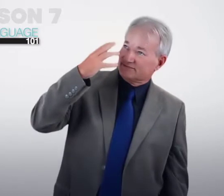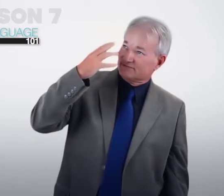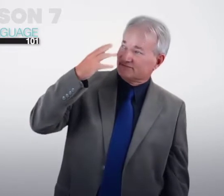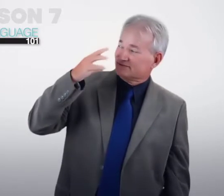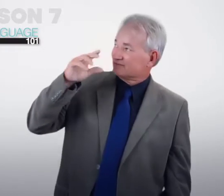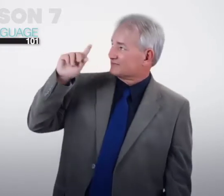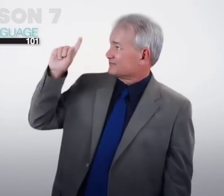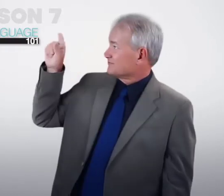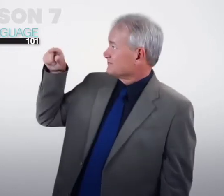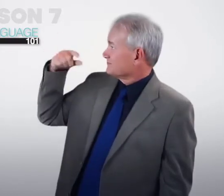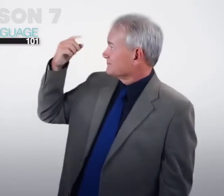Sun.